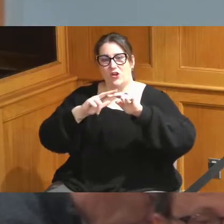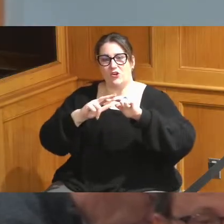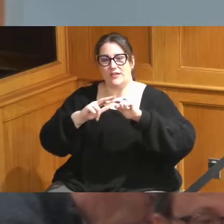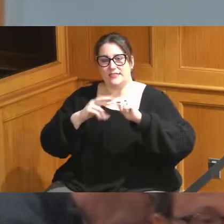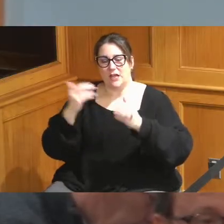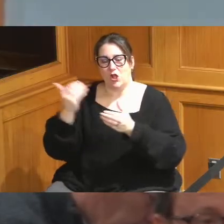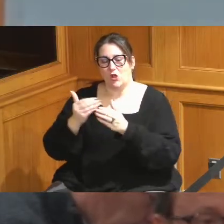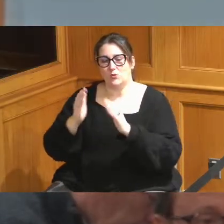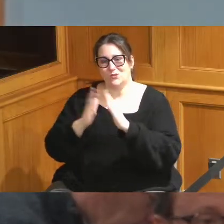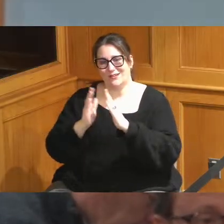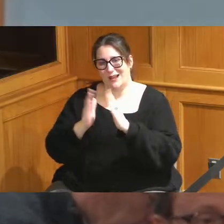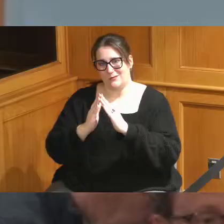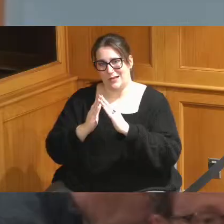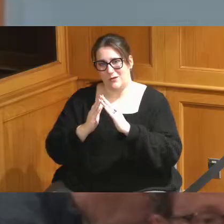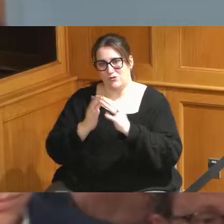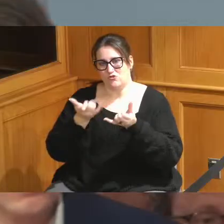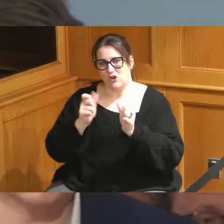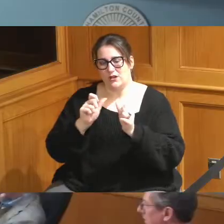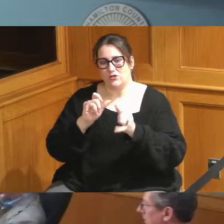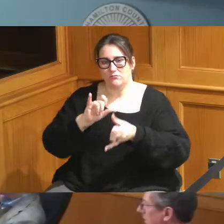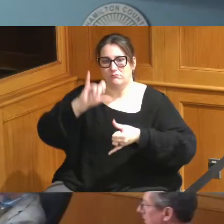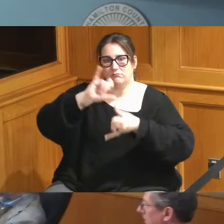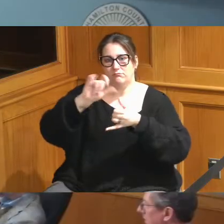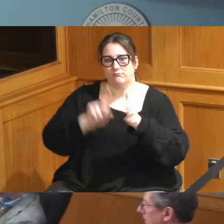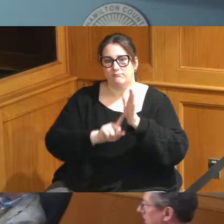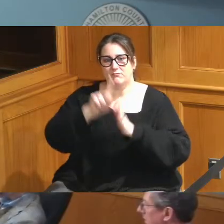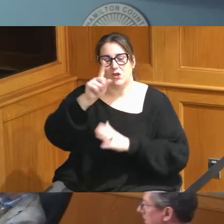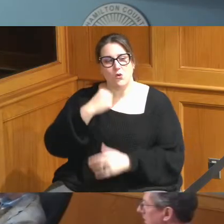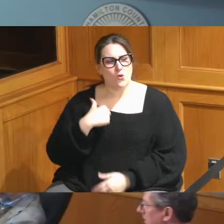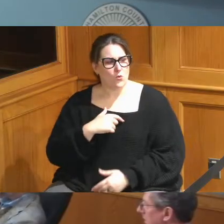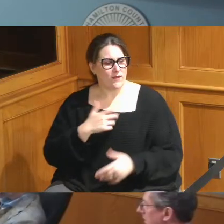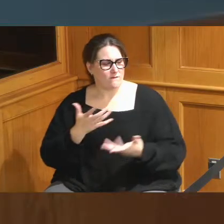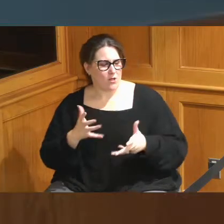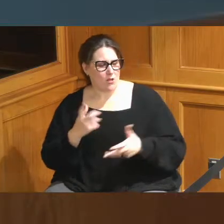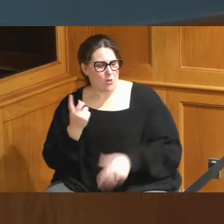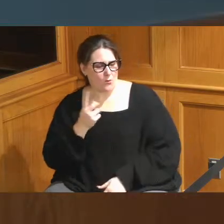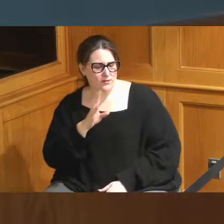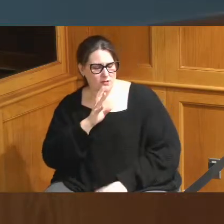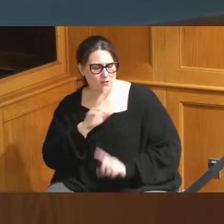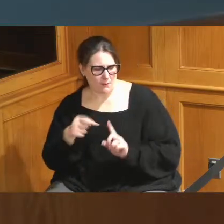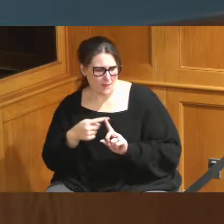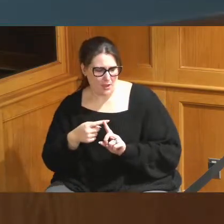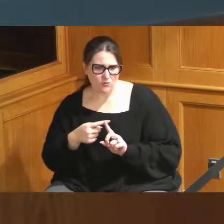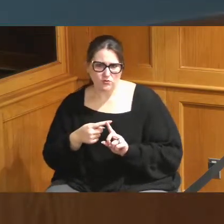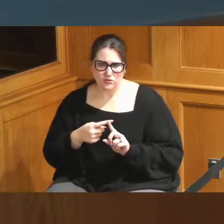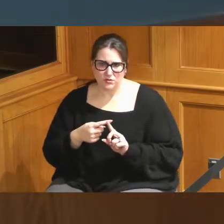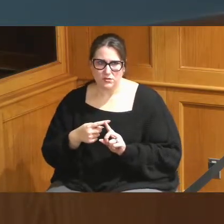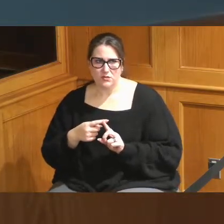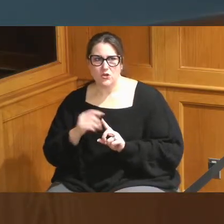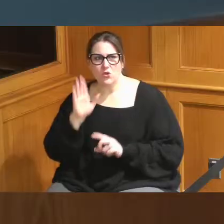Vine Street. Yeah, we've always talked about this as kind of a, you know, a sculpting, as you say,